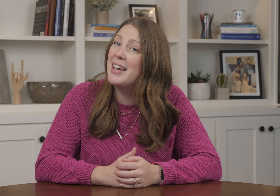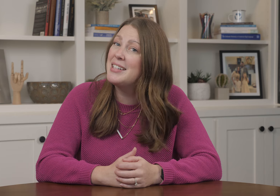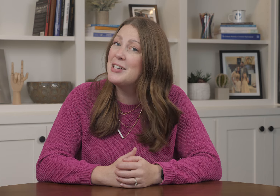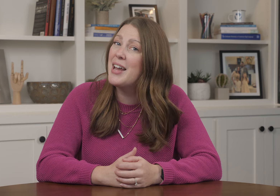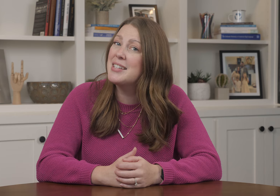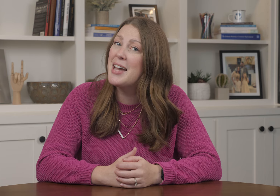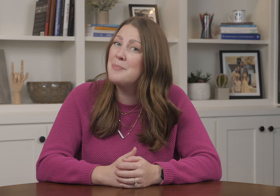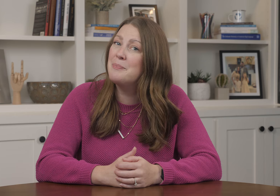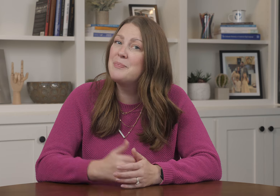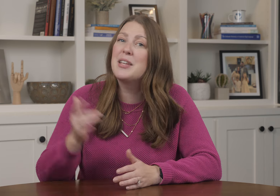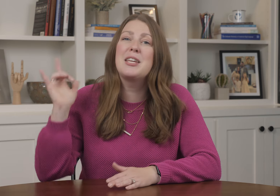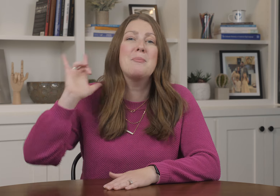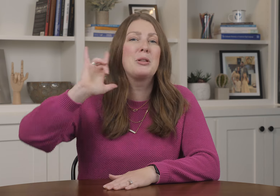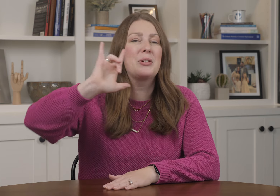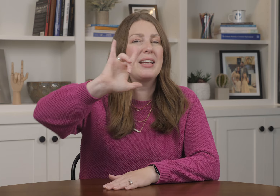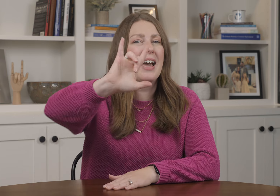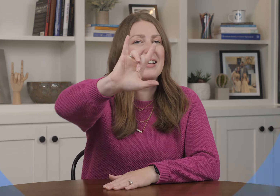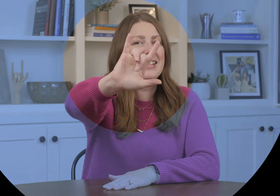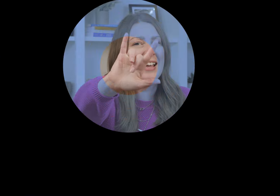And until next time, keep learning how to sign.